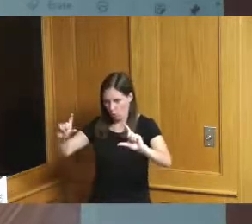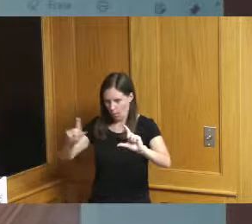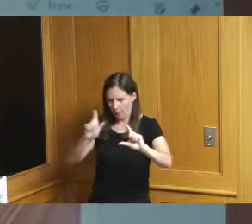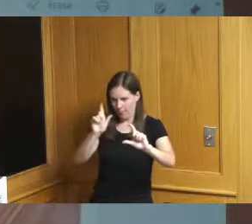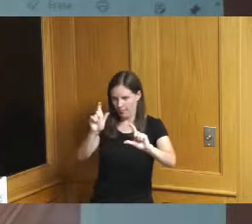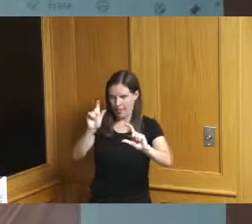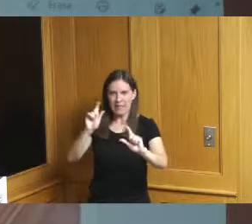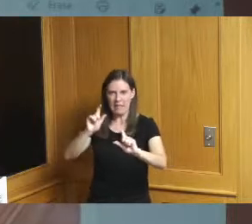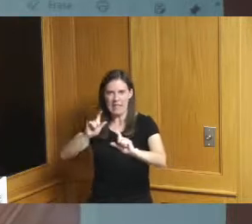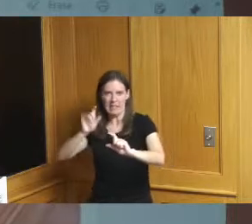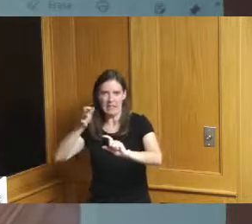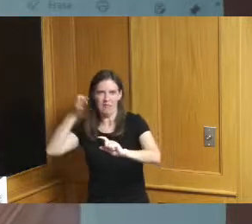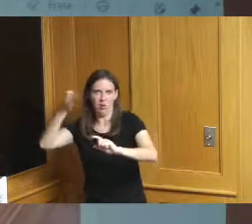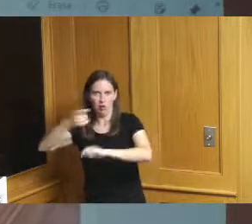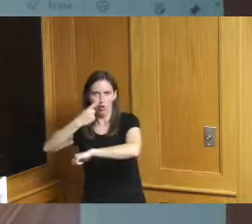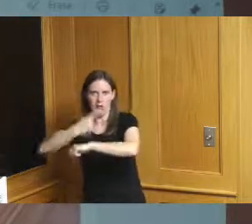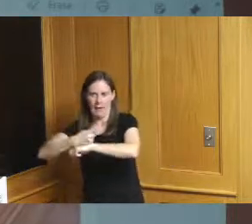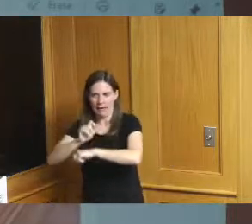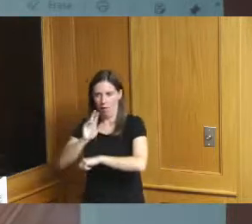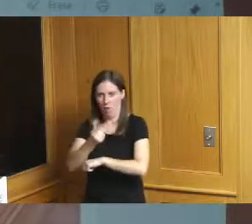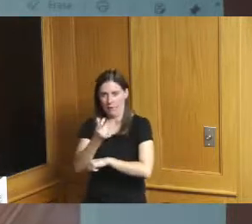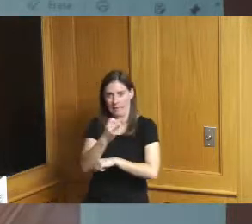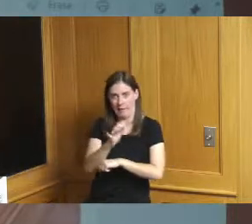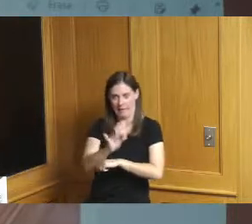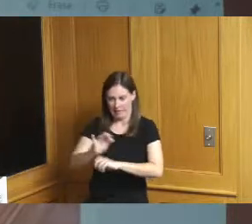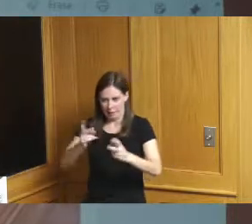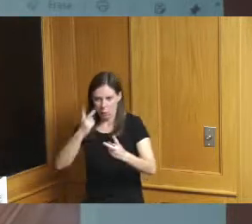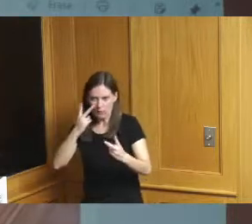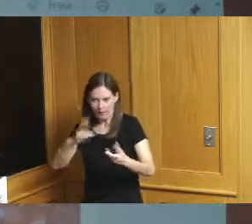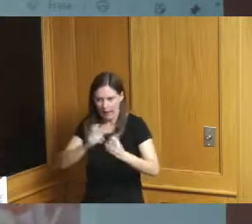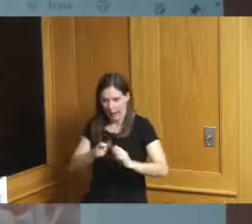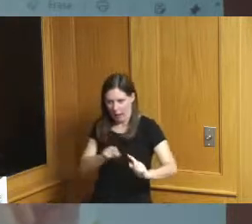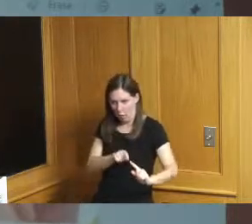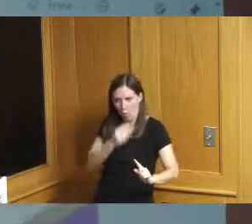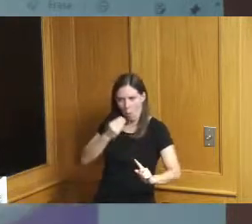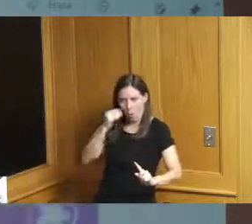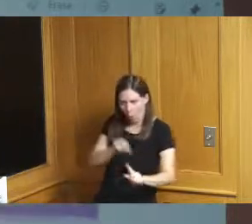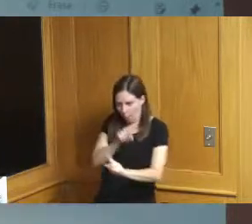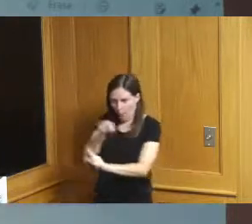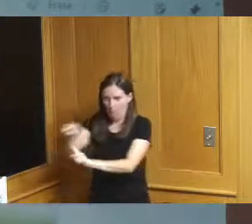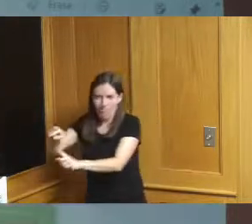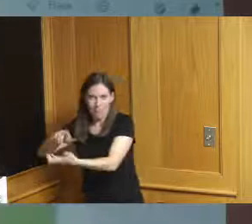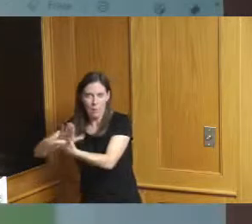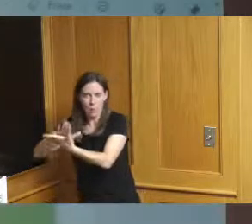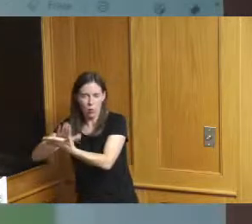hours to get to school because they're using the service model that we have today when school is